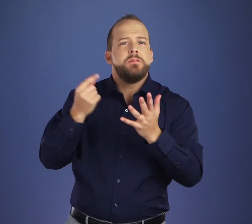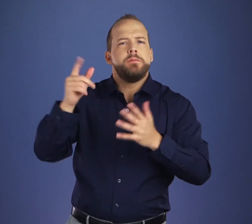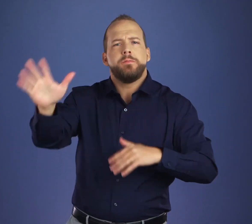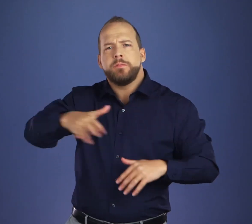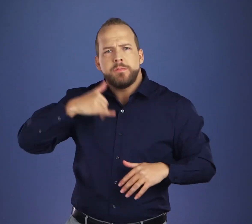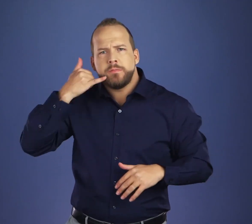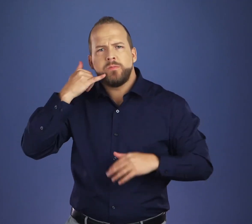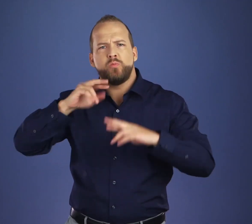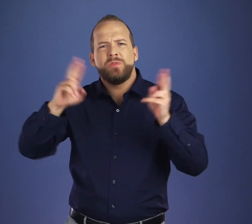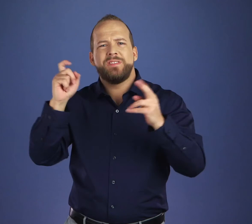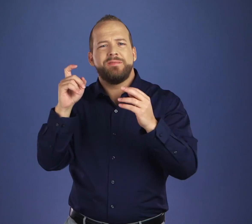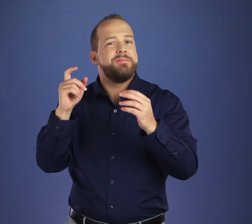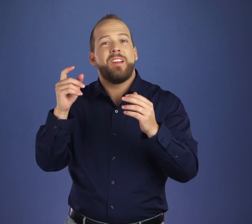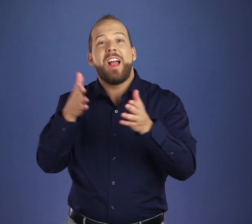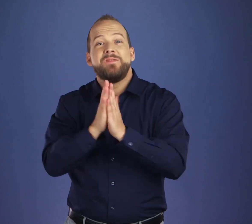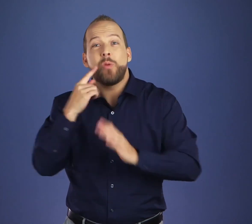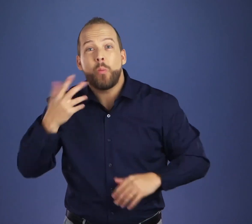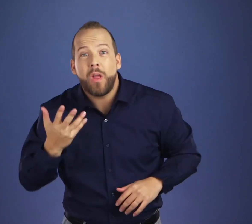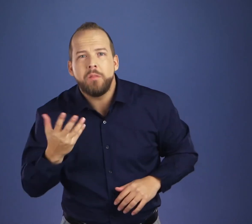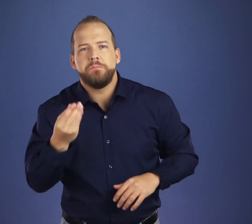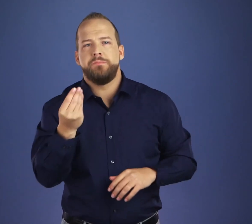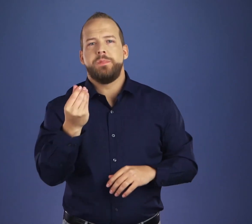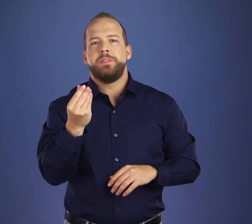and everybody knew what that meant!